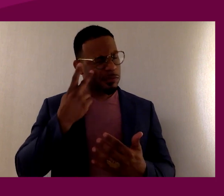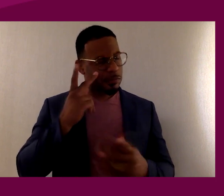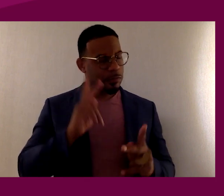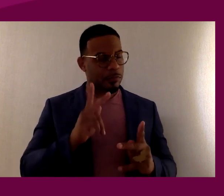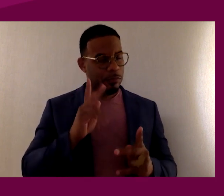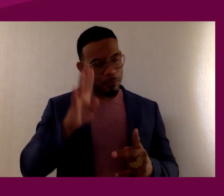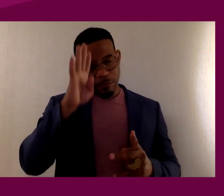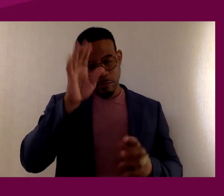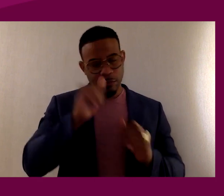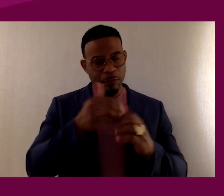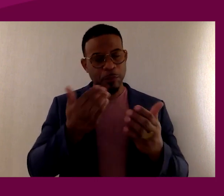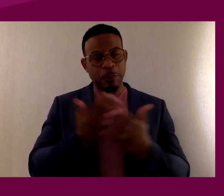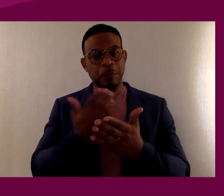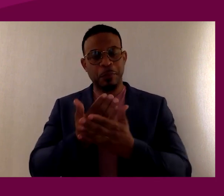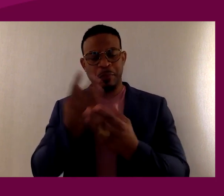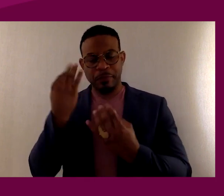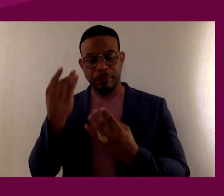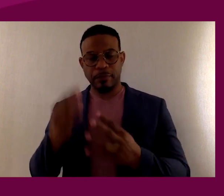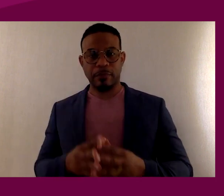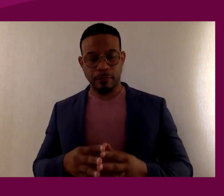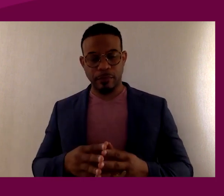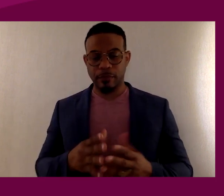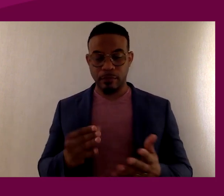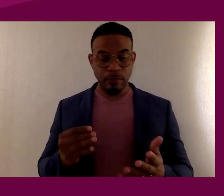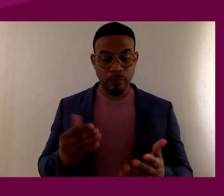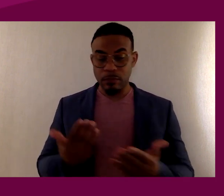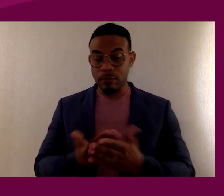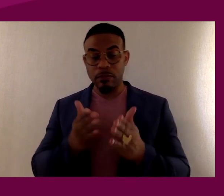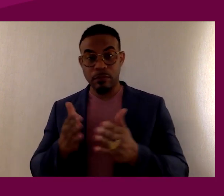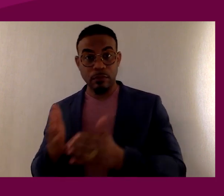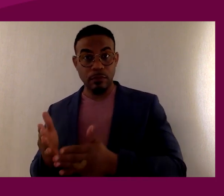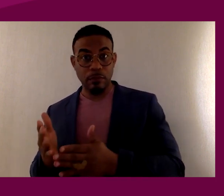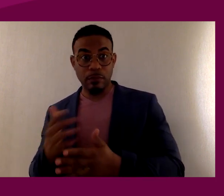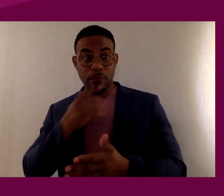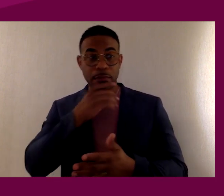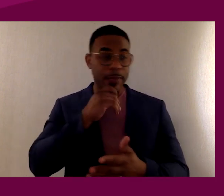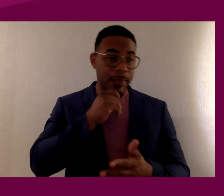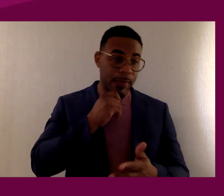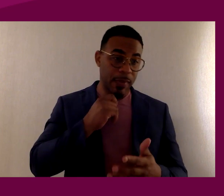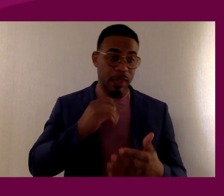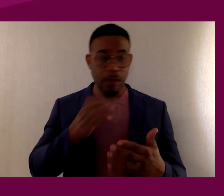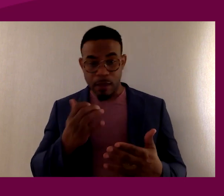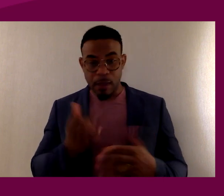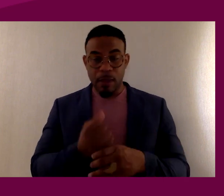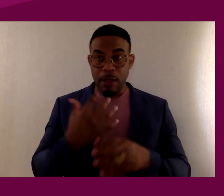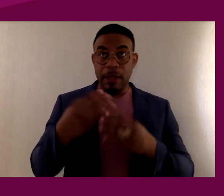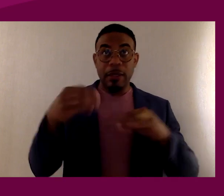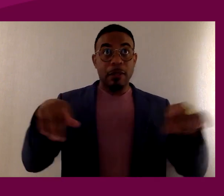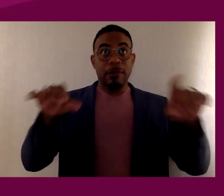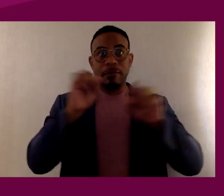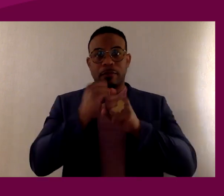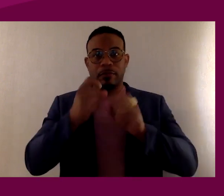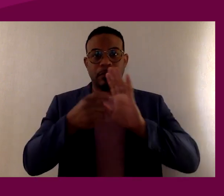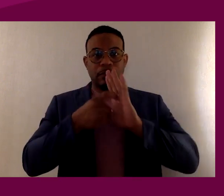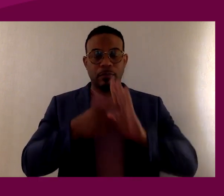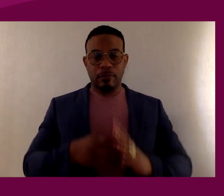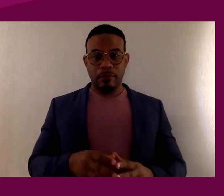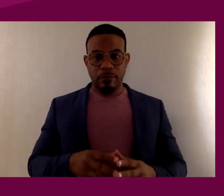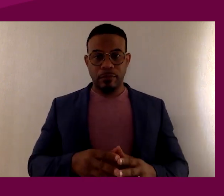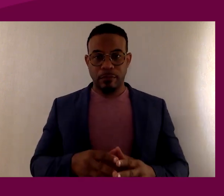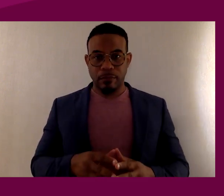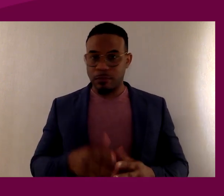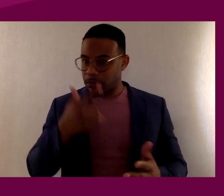But I'm waiting to see people come up with some new thinking and new ways of getting out and